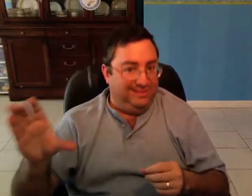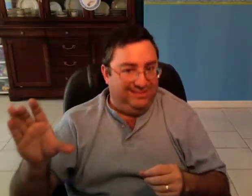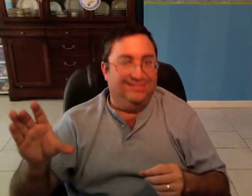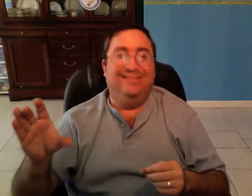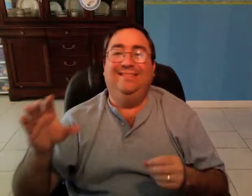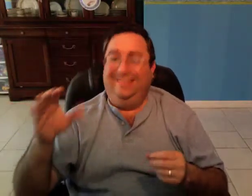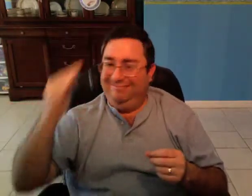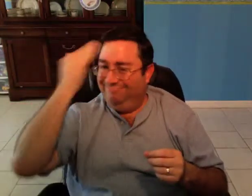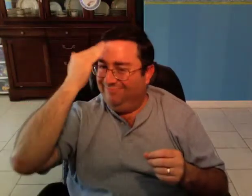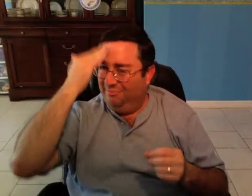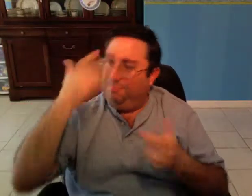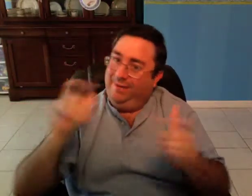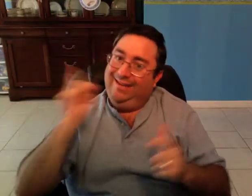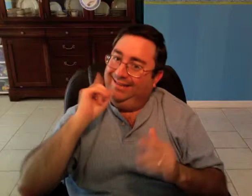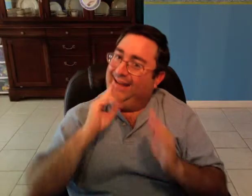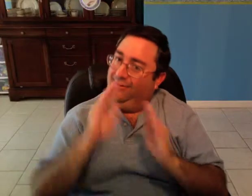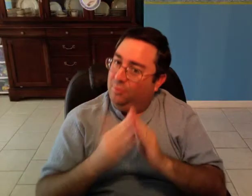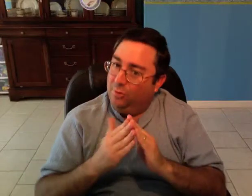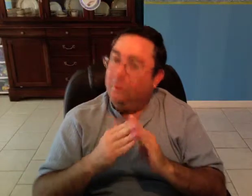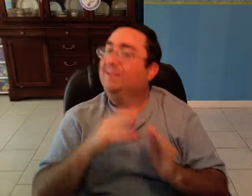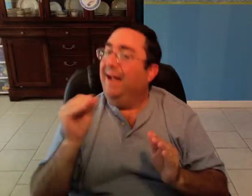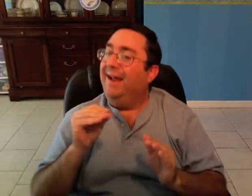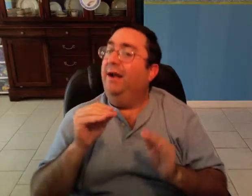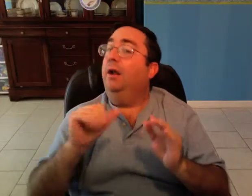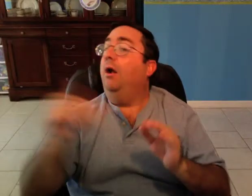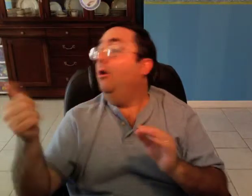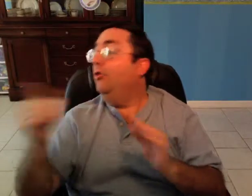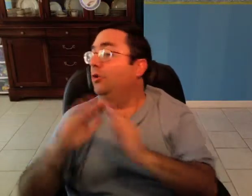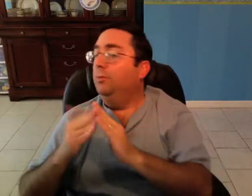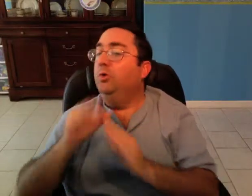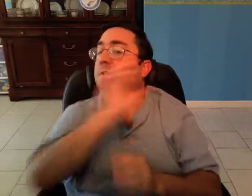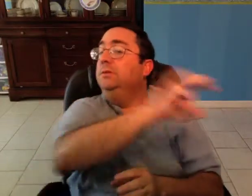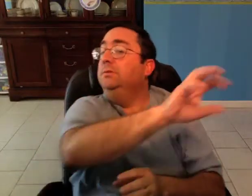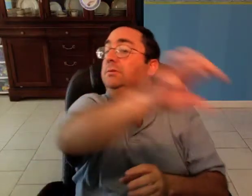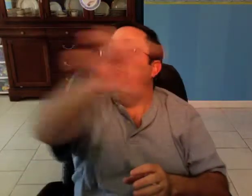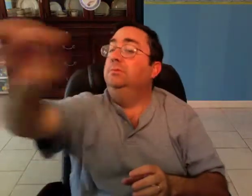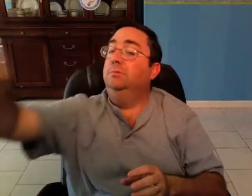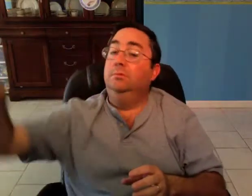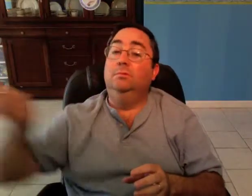those big Deaf communities and other Deaf communities around the country (and world)